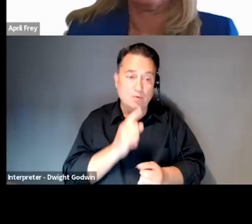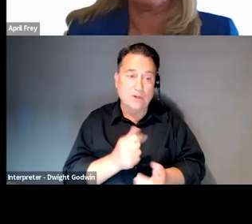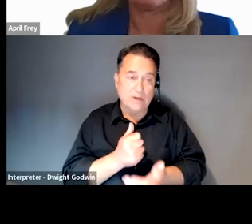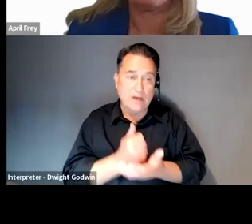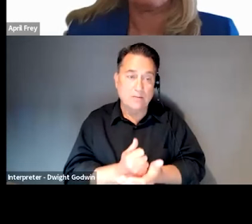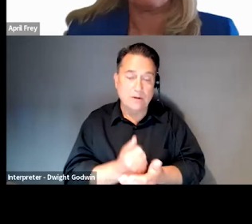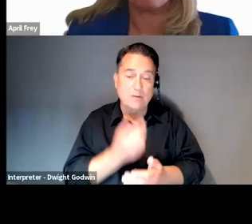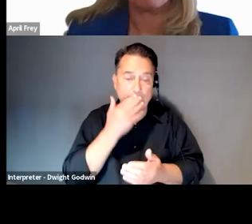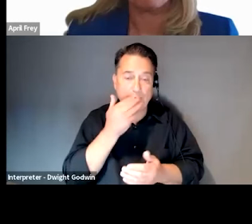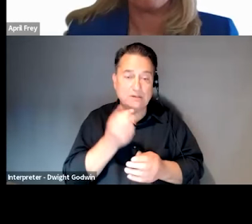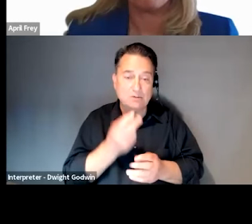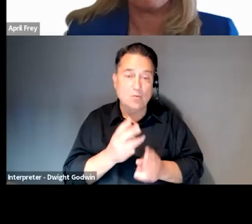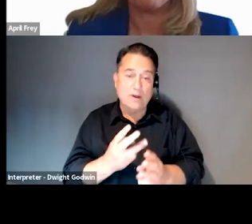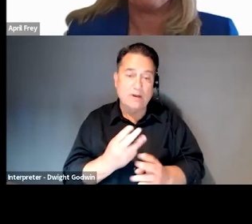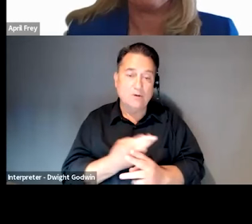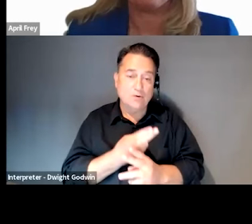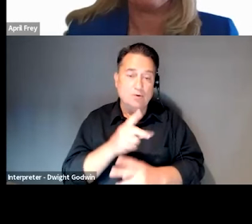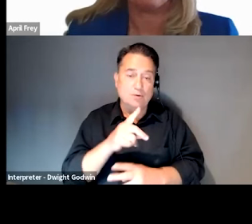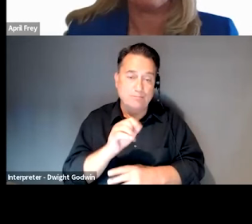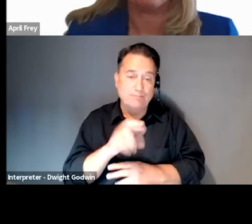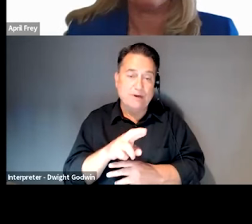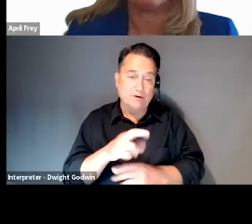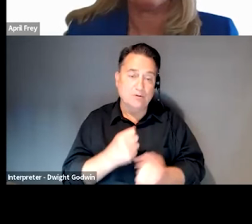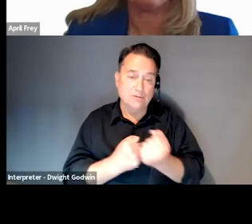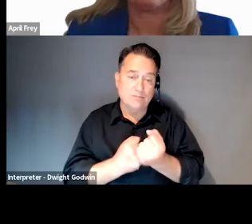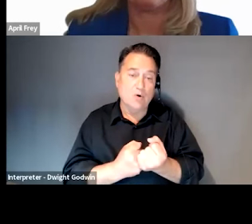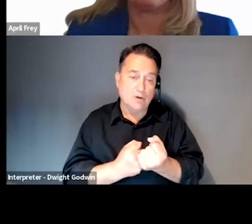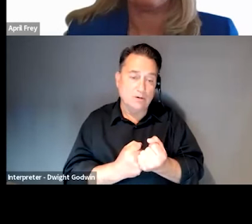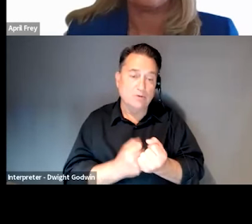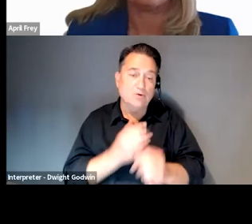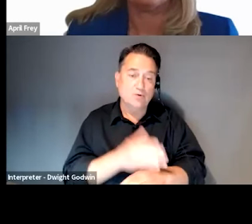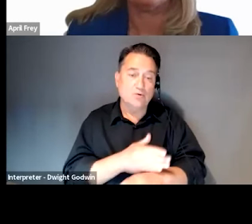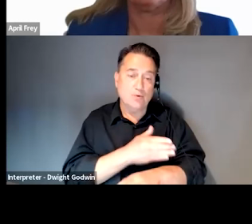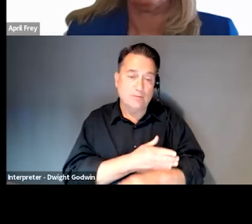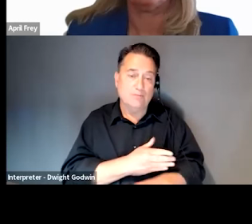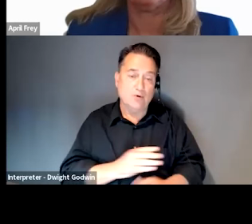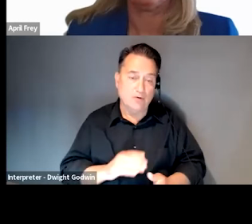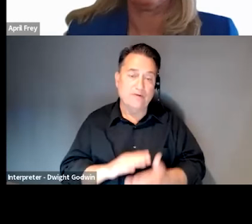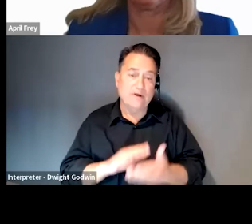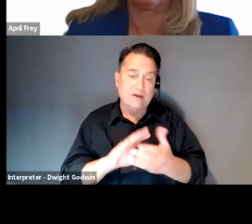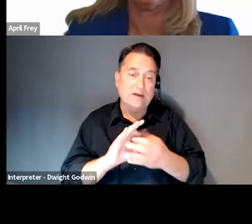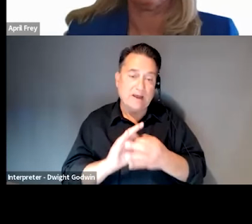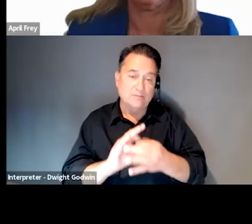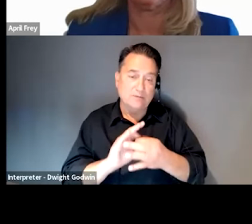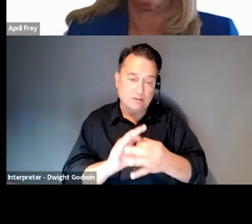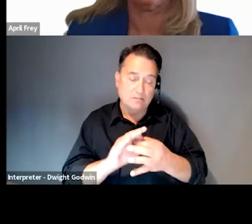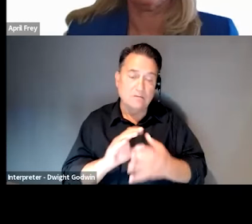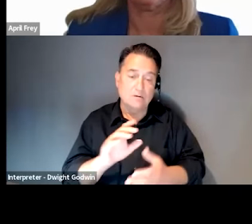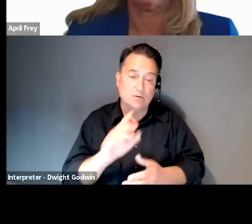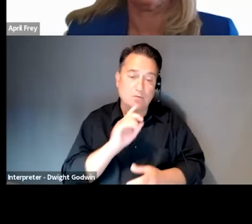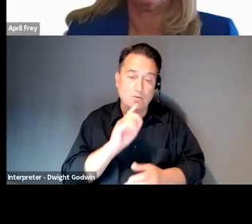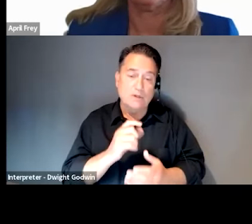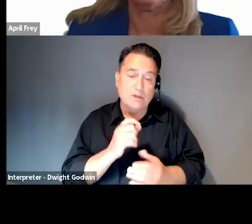to use peer support to improve engagement. If you not currently have peer support on your team, we highly encourage you make that a priority.